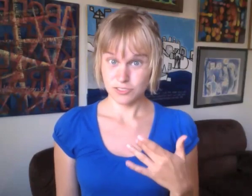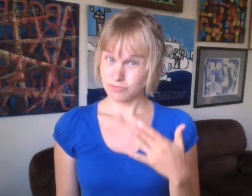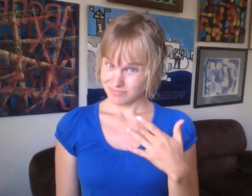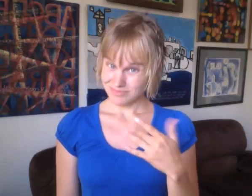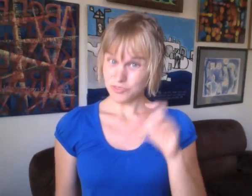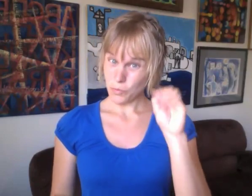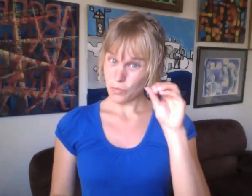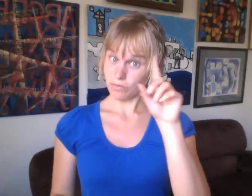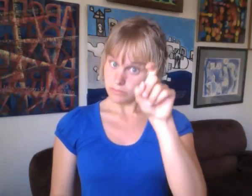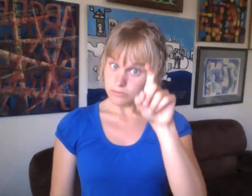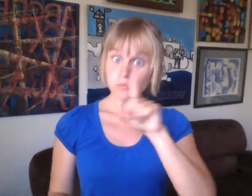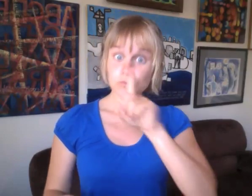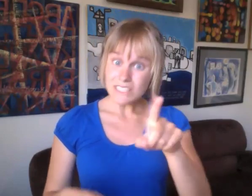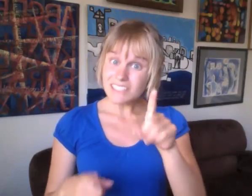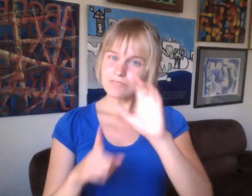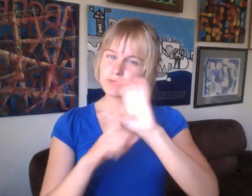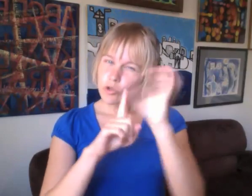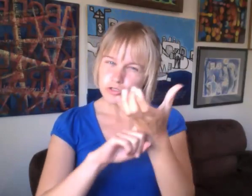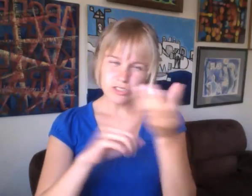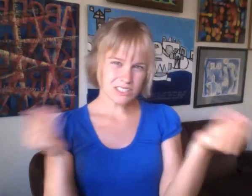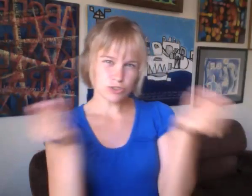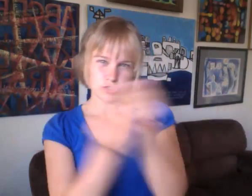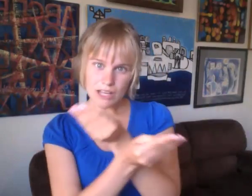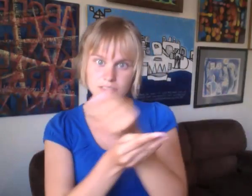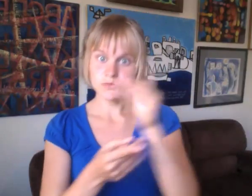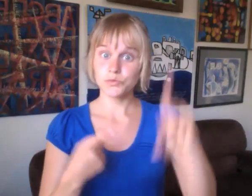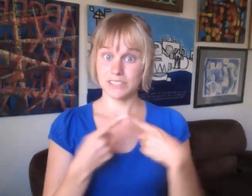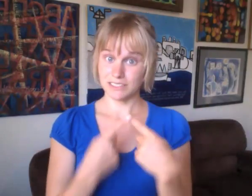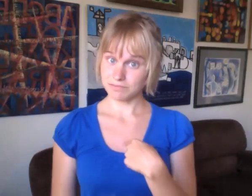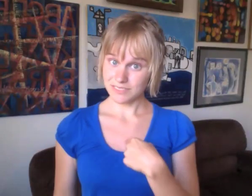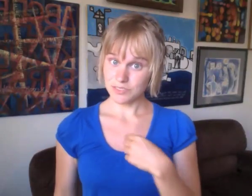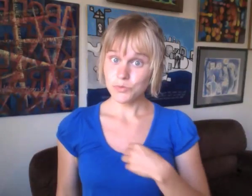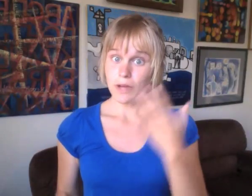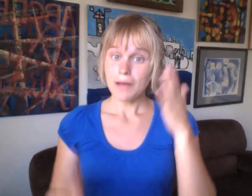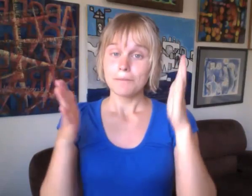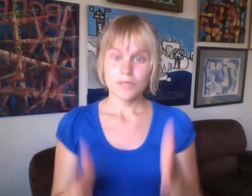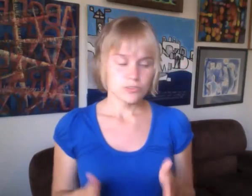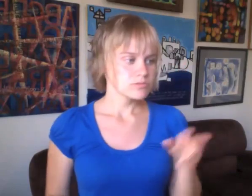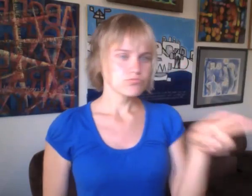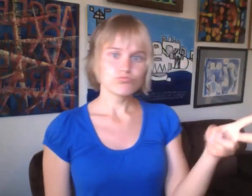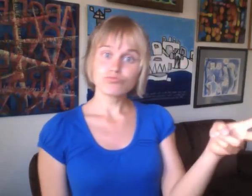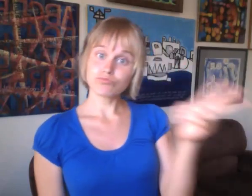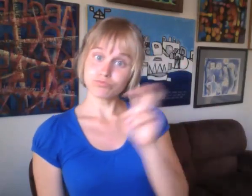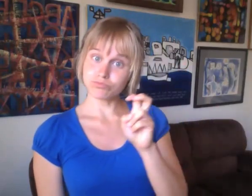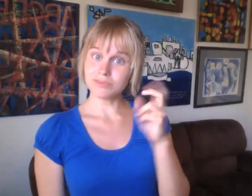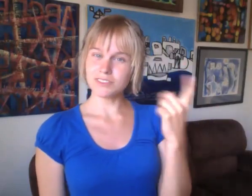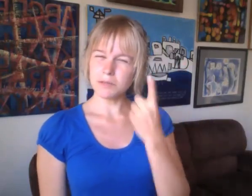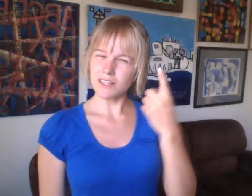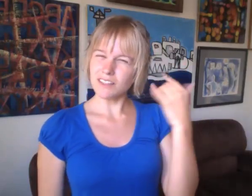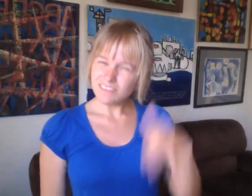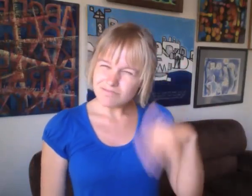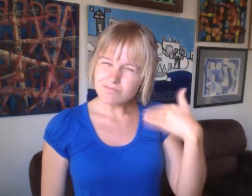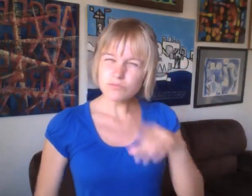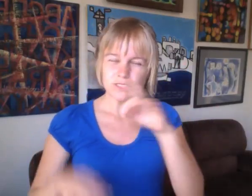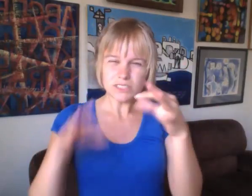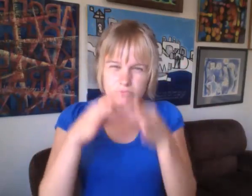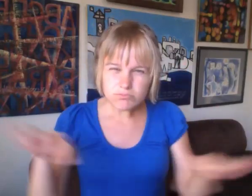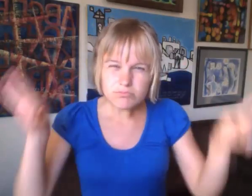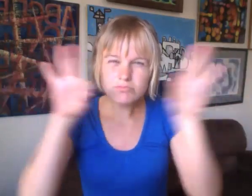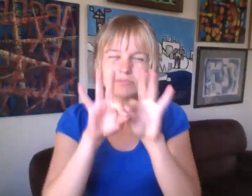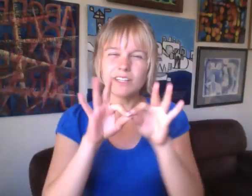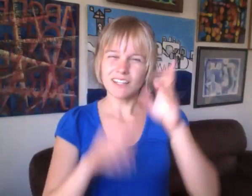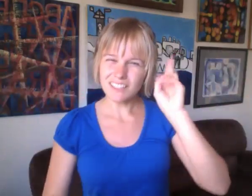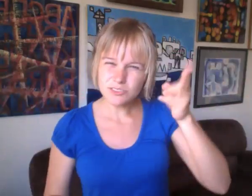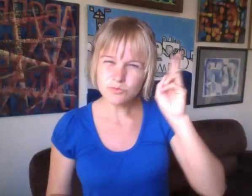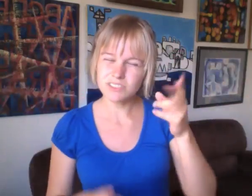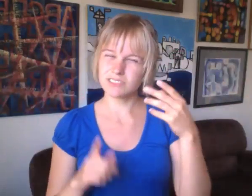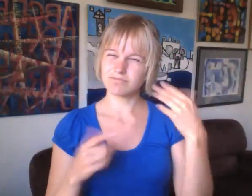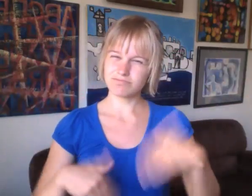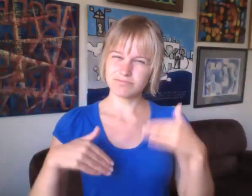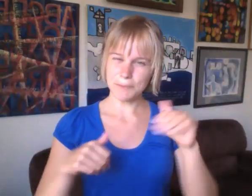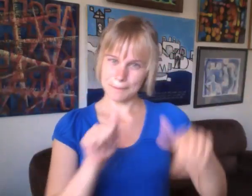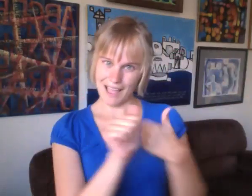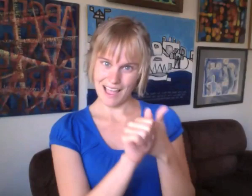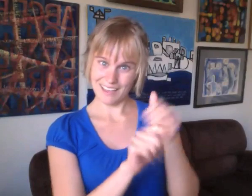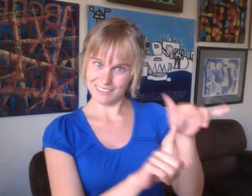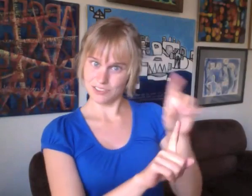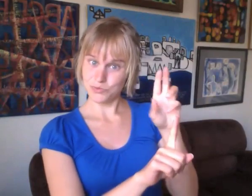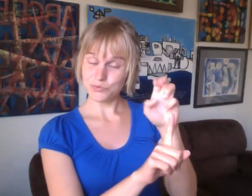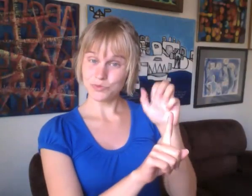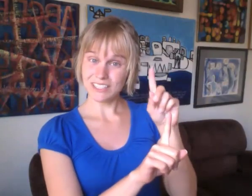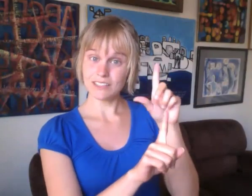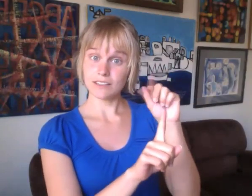Is it really a cultural exchange when I appropriate something that has a cultural and historical significance...